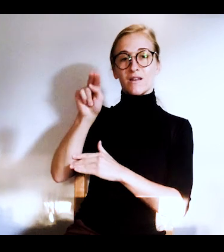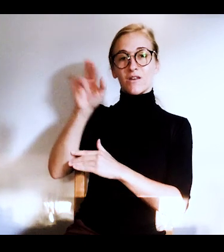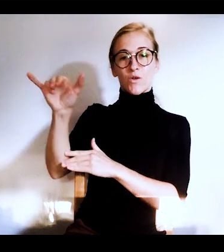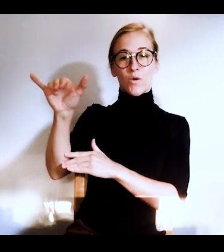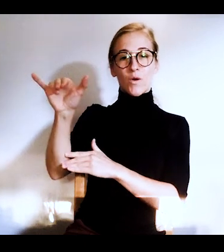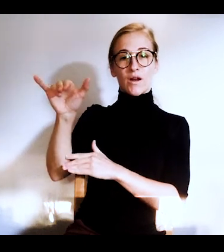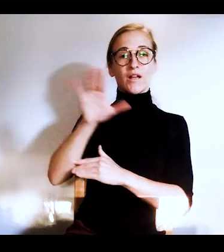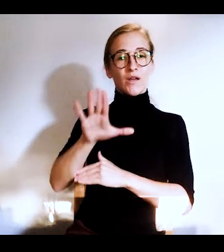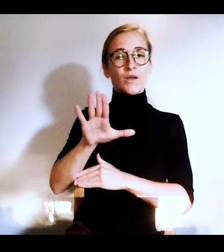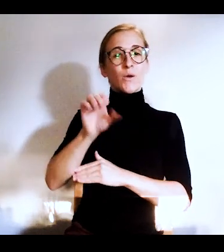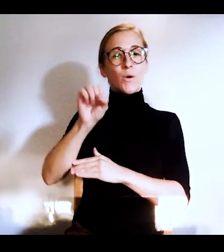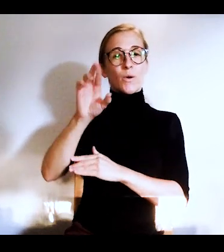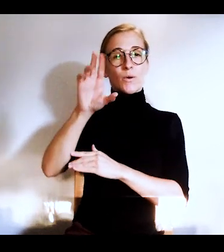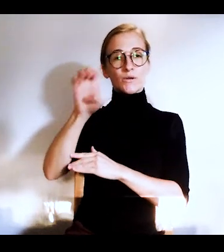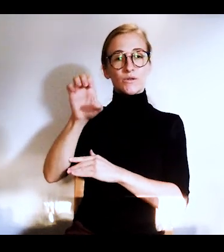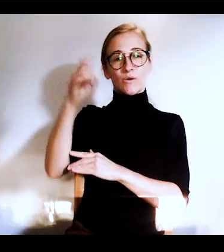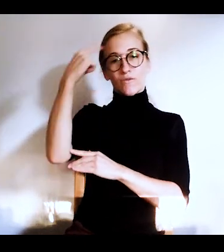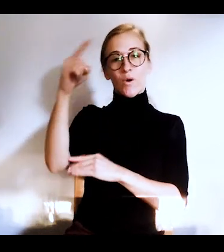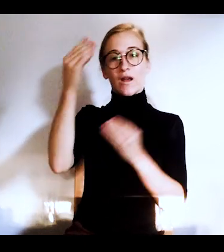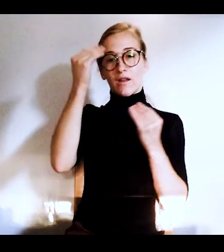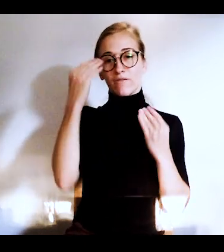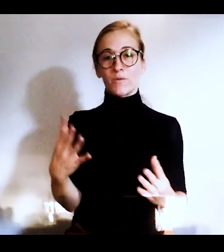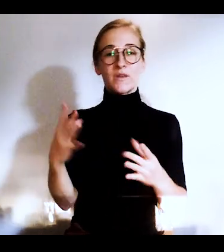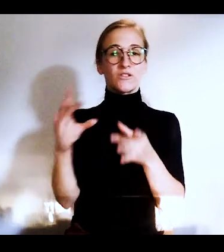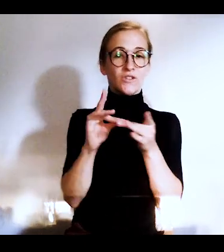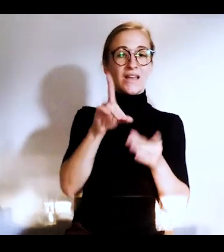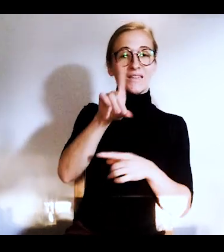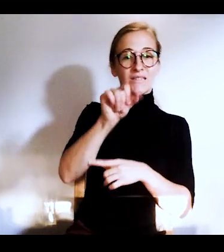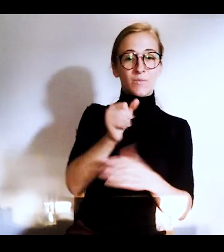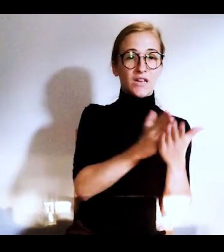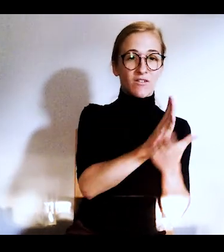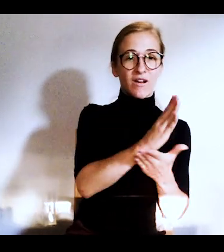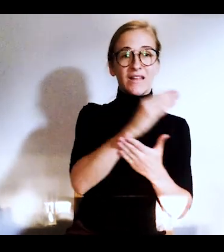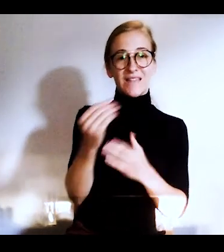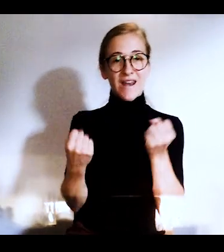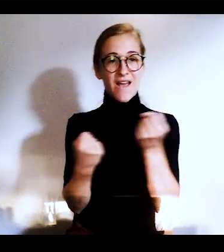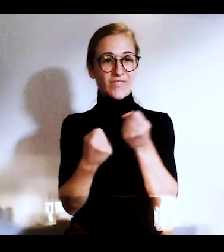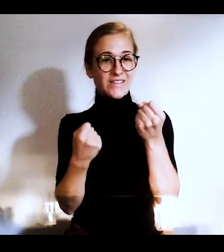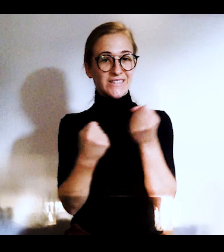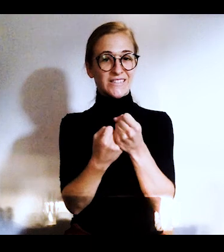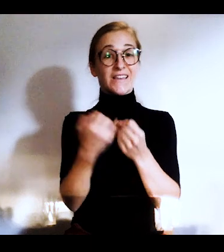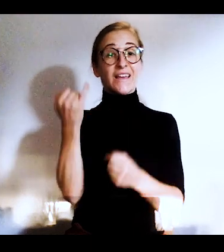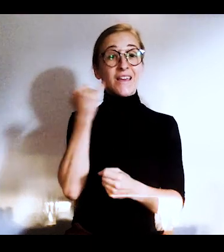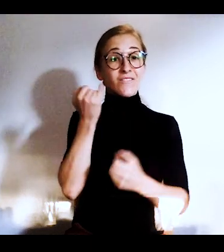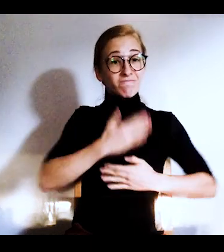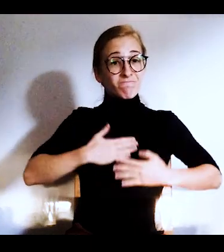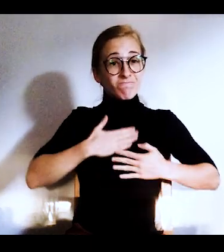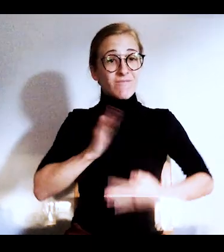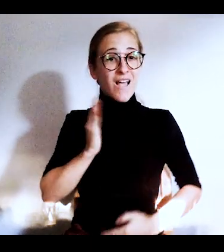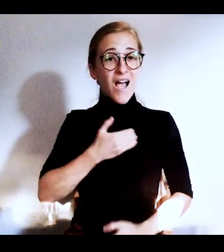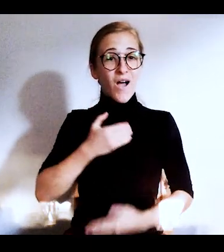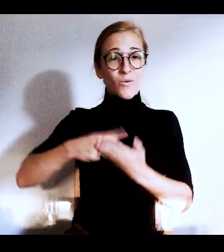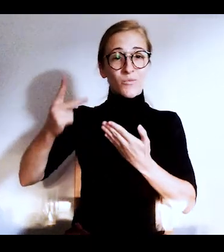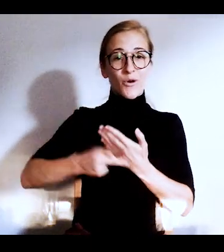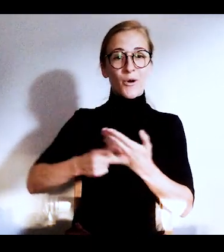your source for disability rights and advocacy. If you enjoyed our program,